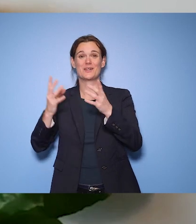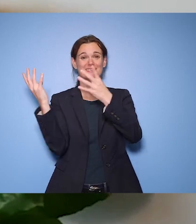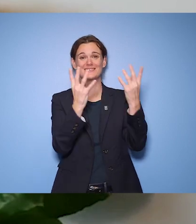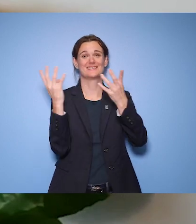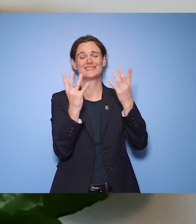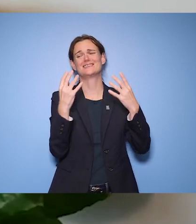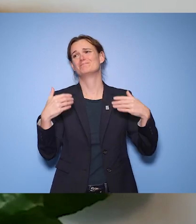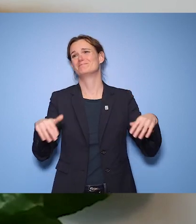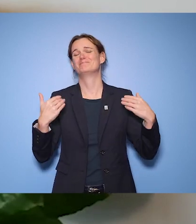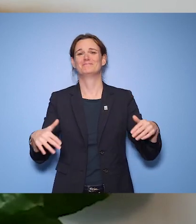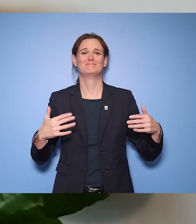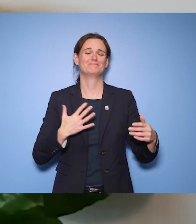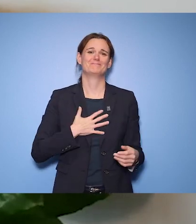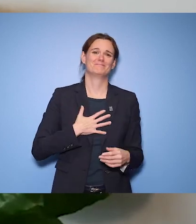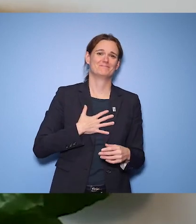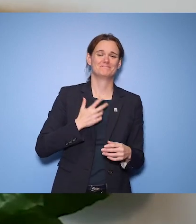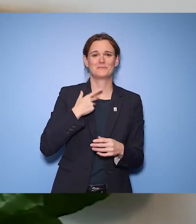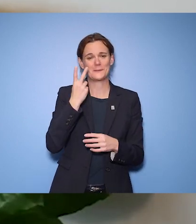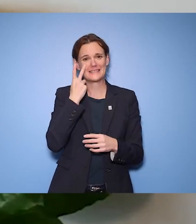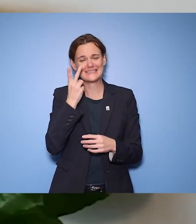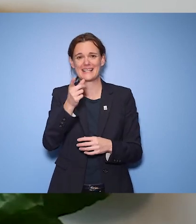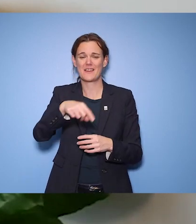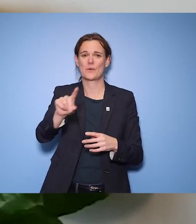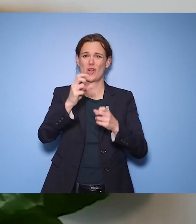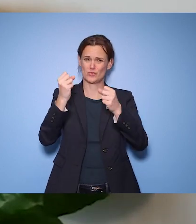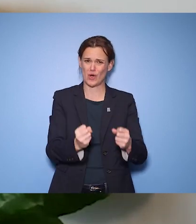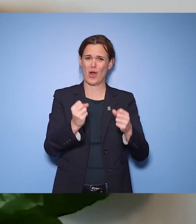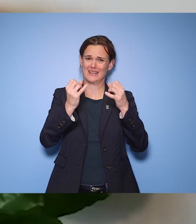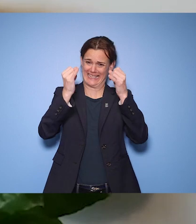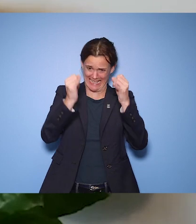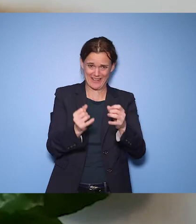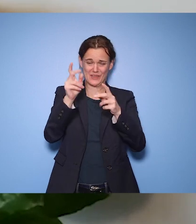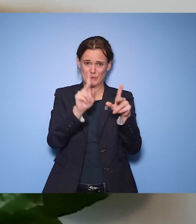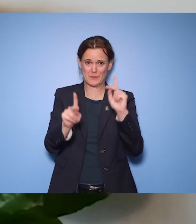graduate brings all the emotions knowing all the efforts made have helped these strong individuals